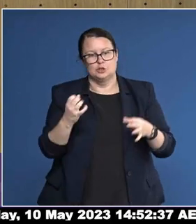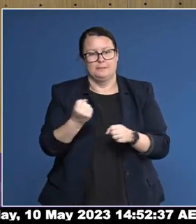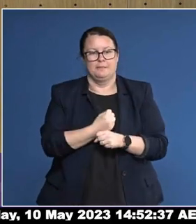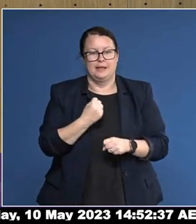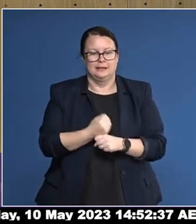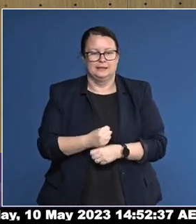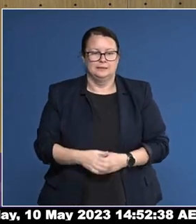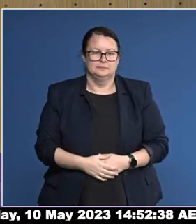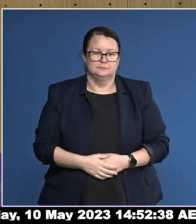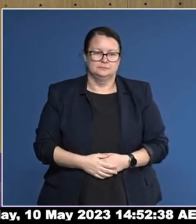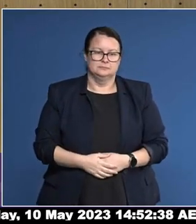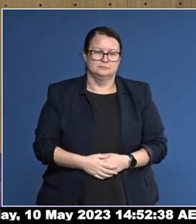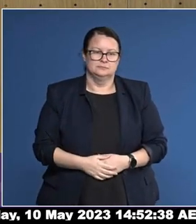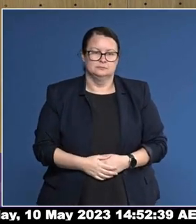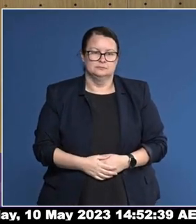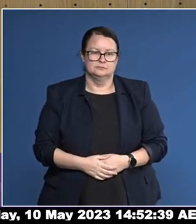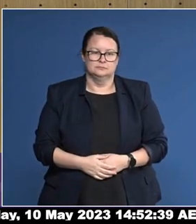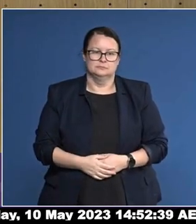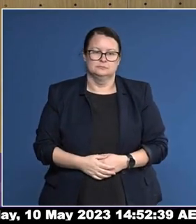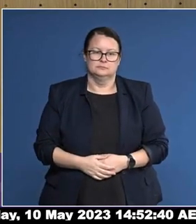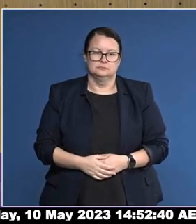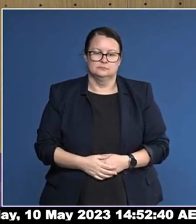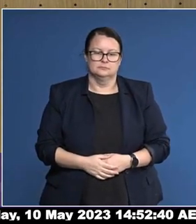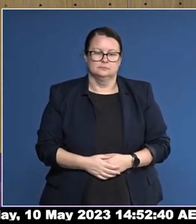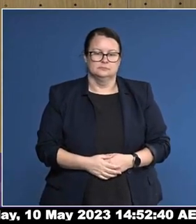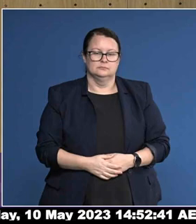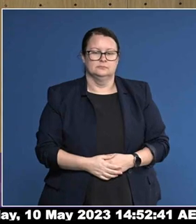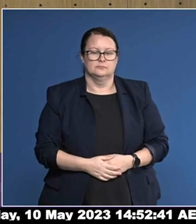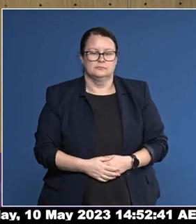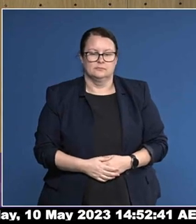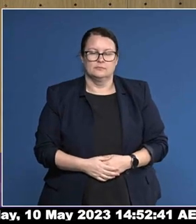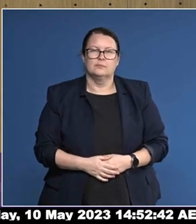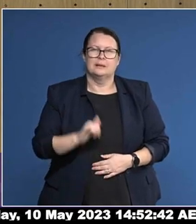COMMISSIONER McEWIN: Ms Bullen, it might be more helpful if you provide that in writing or it's certainly somewhere -